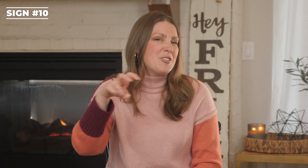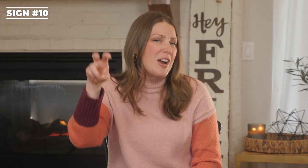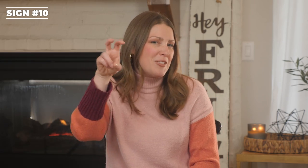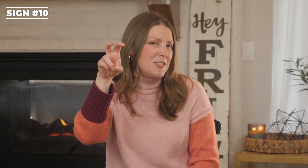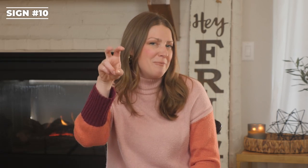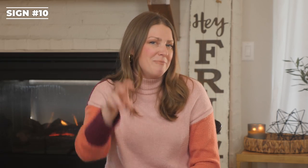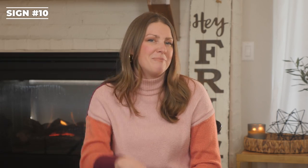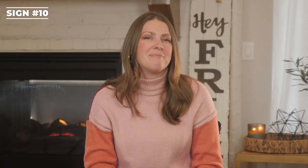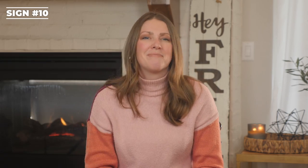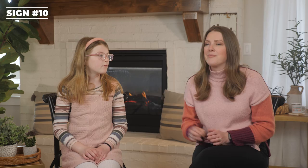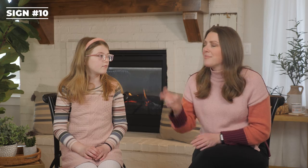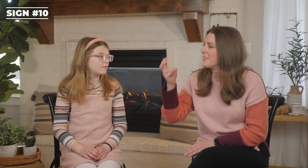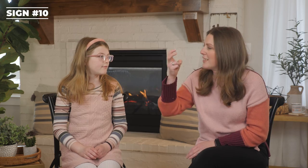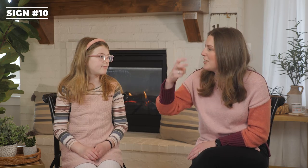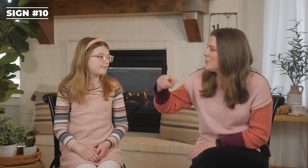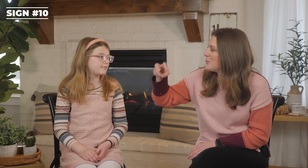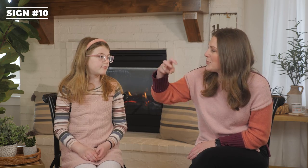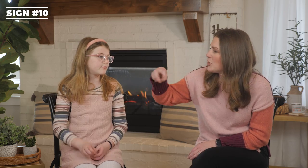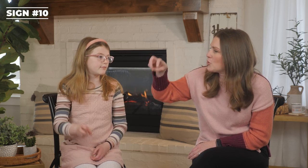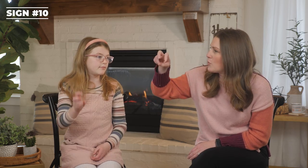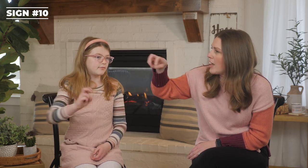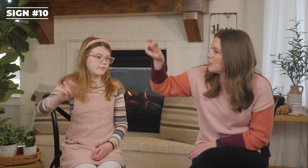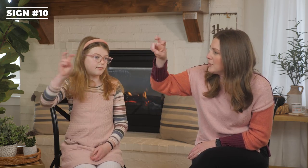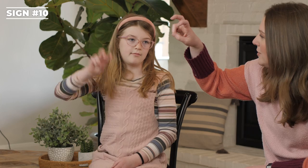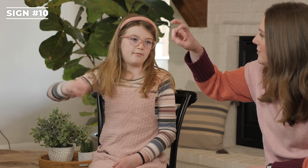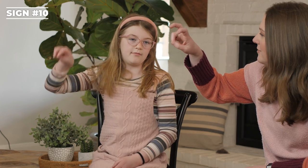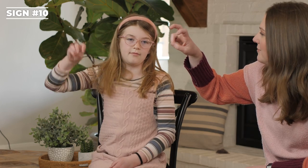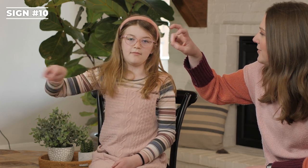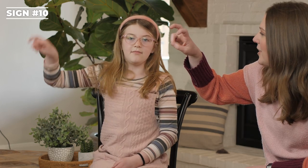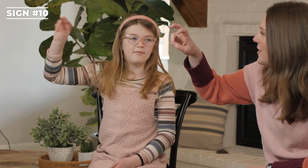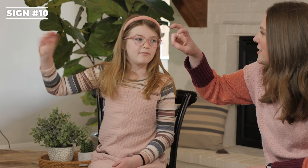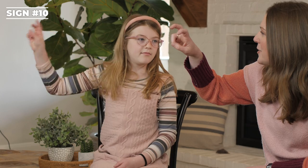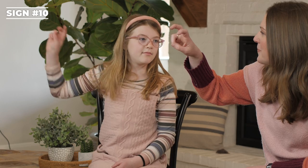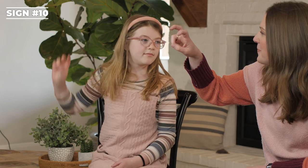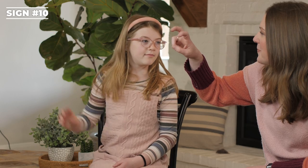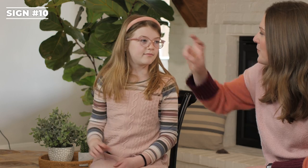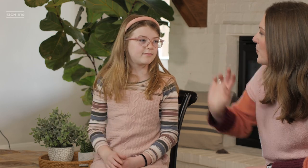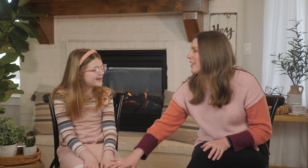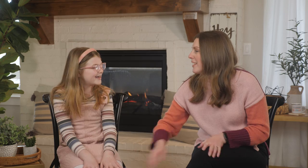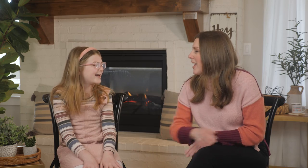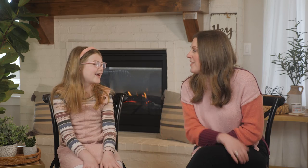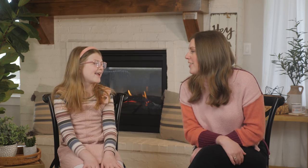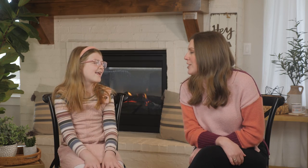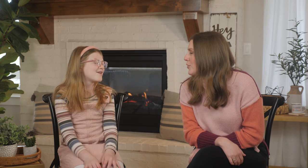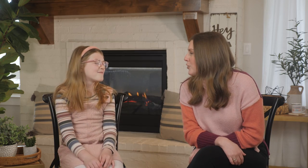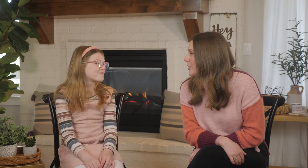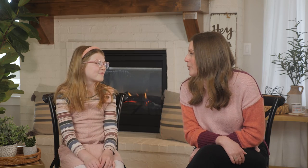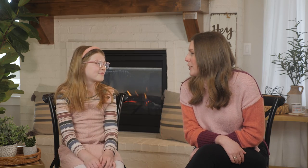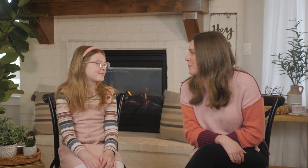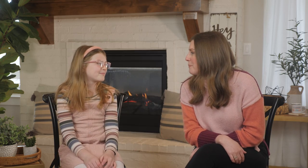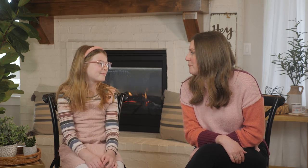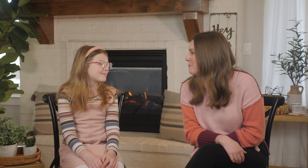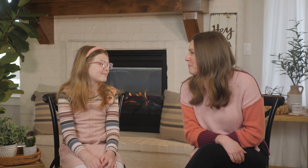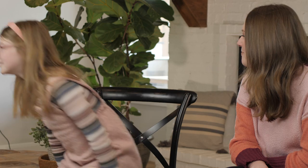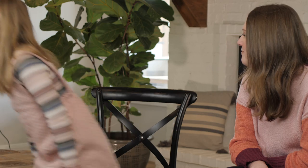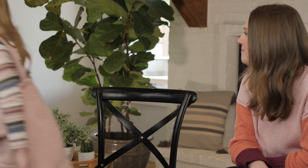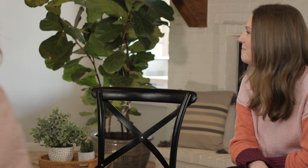'travel'. Can you do to travel? Awesome! Kate thanks for learning with me.